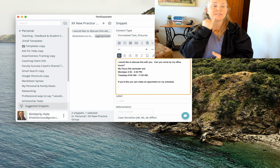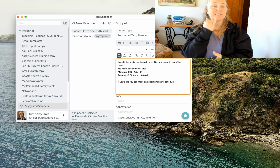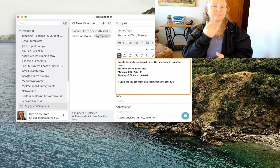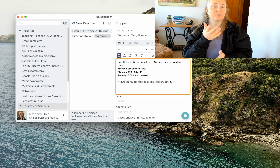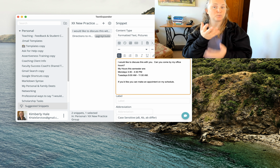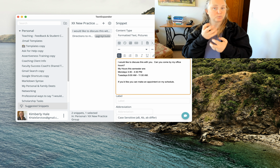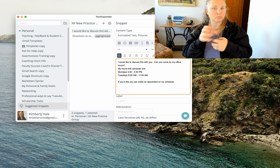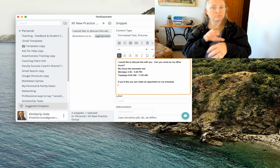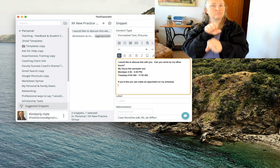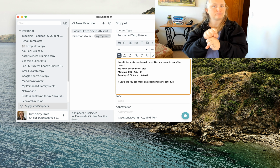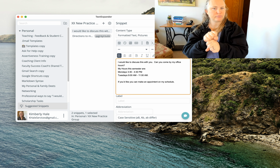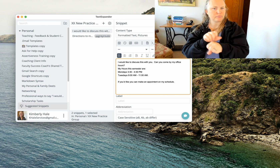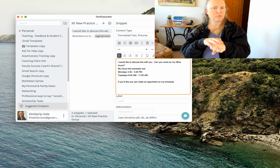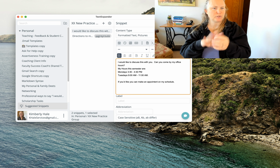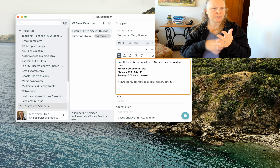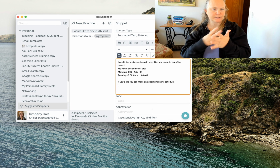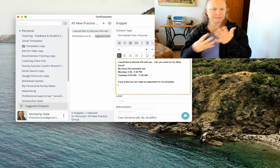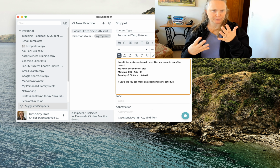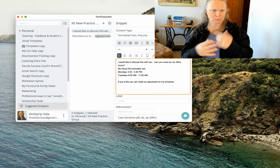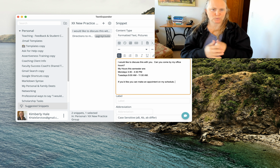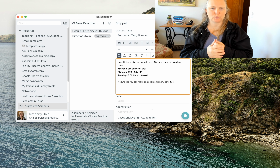So if you'd like you can to make an appointment on my schedule.